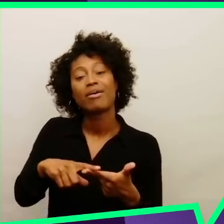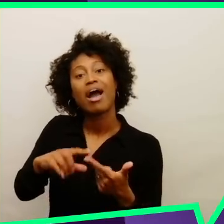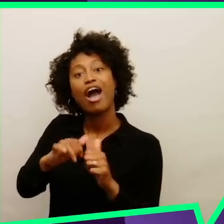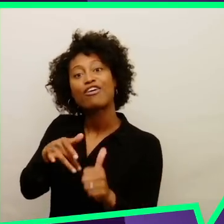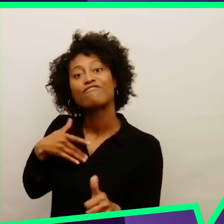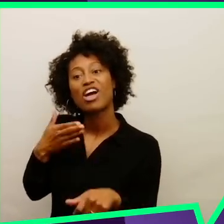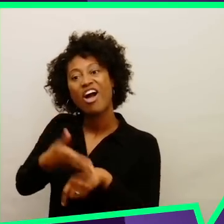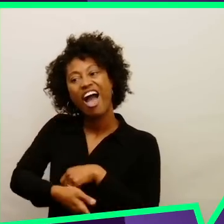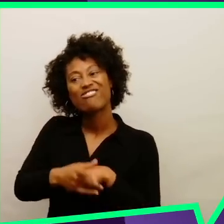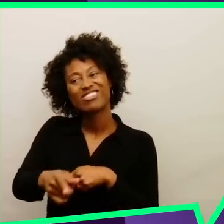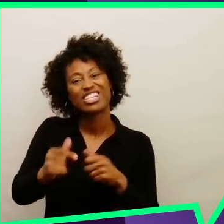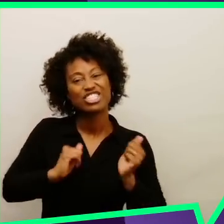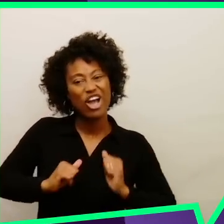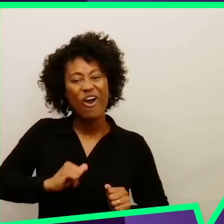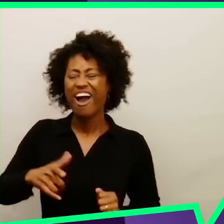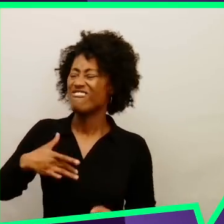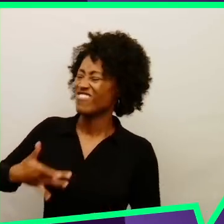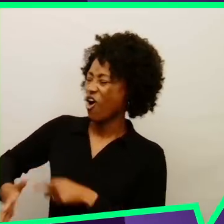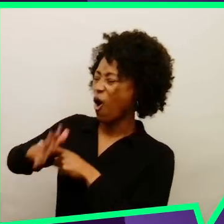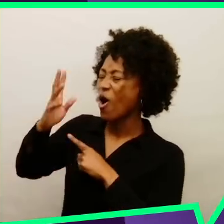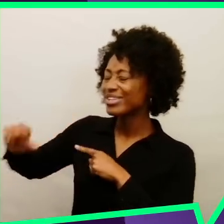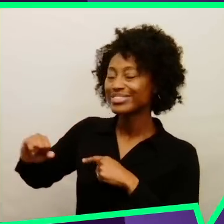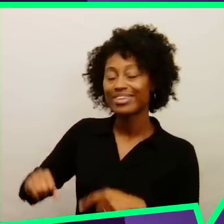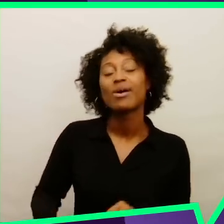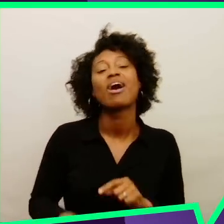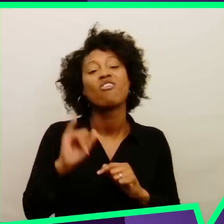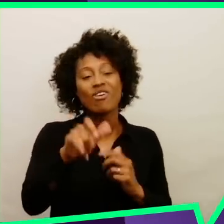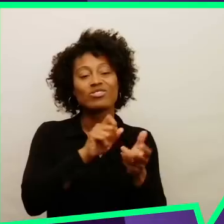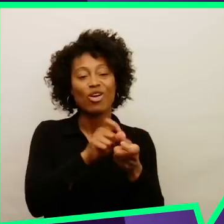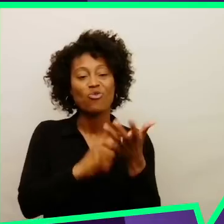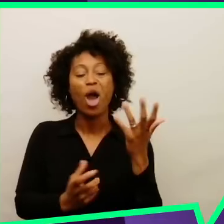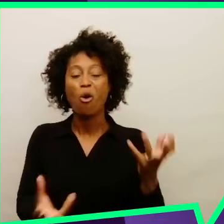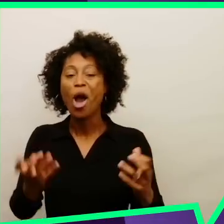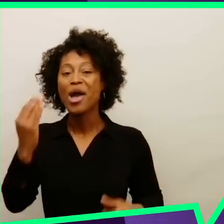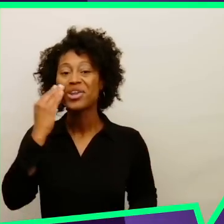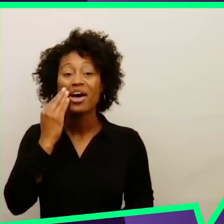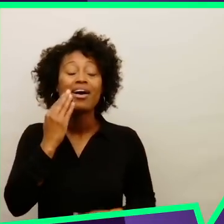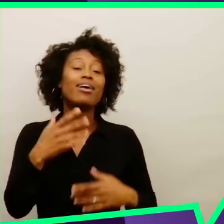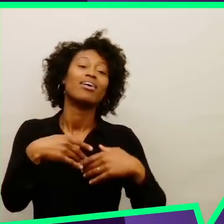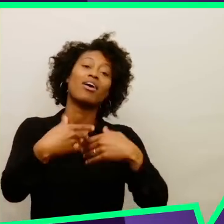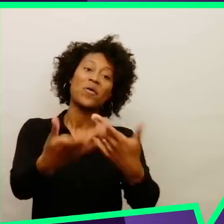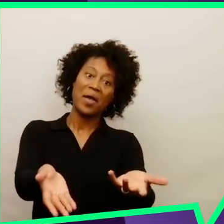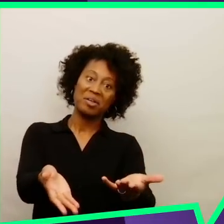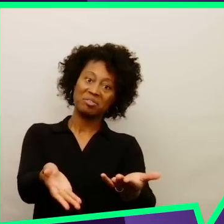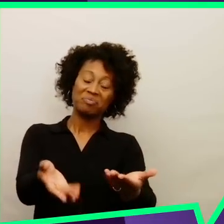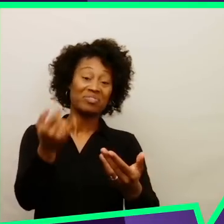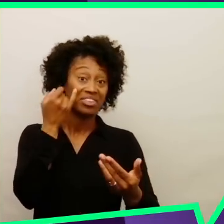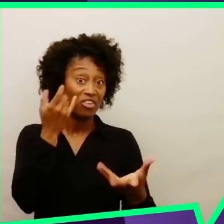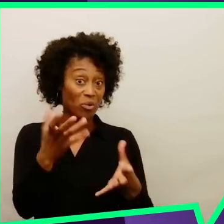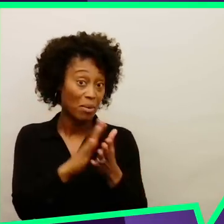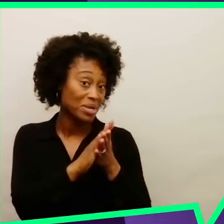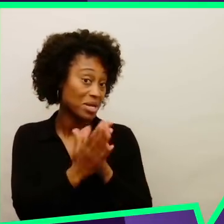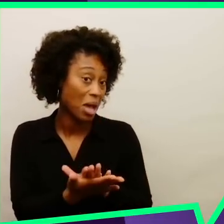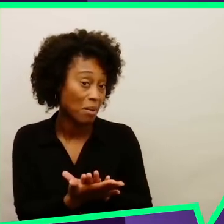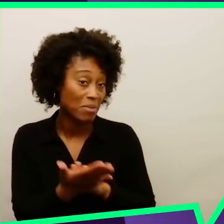That's exactly what we want to hear. Gang, if you want to become part of our Special Olympics